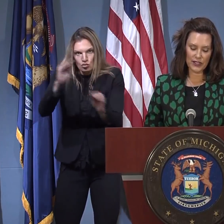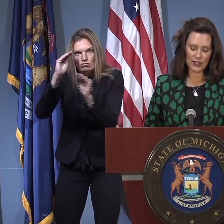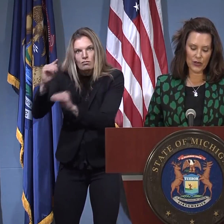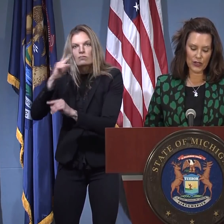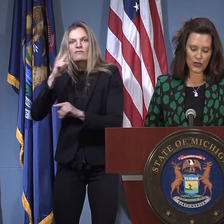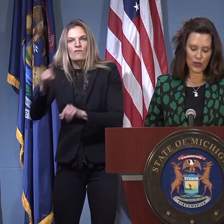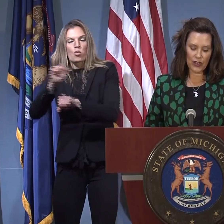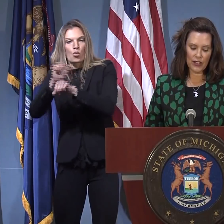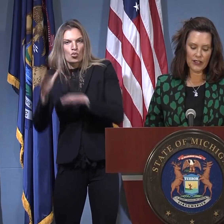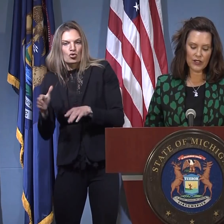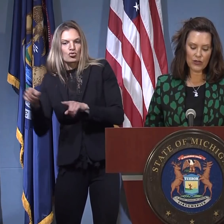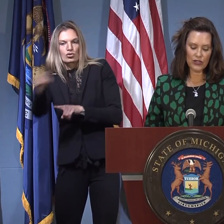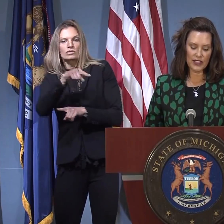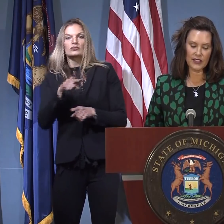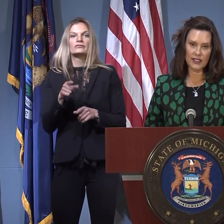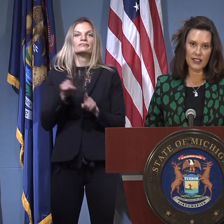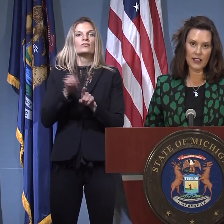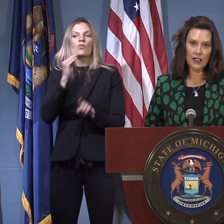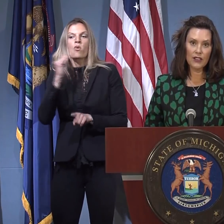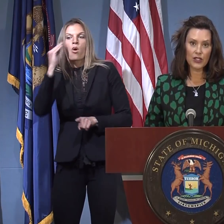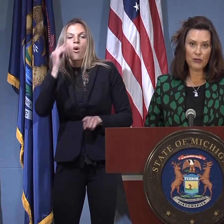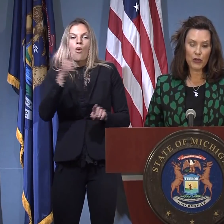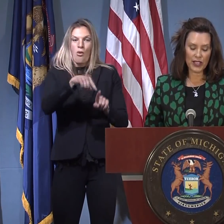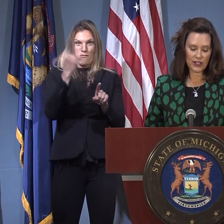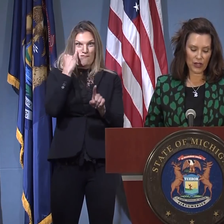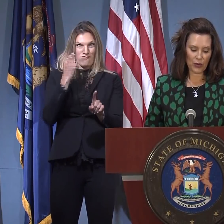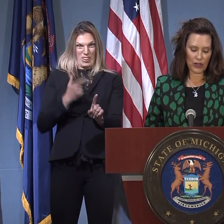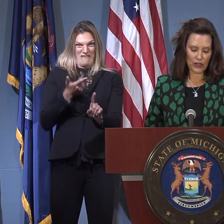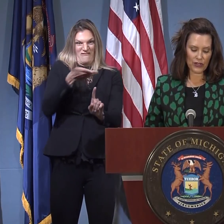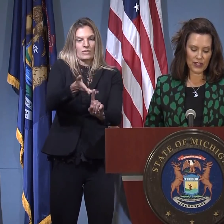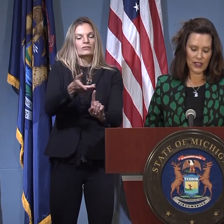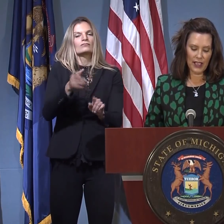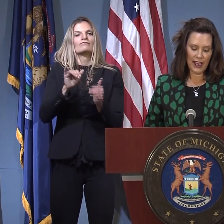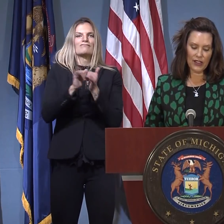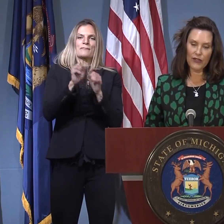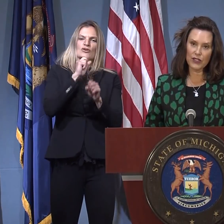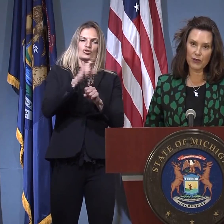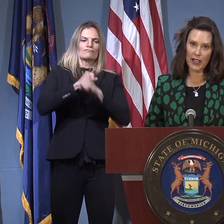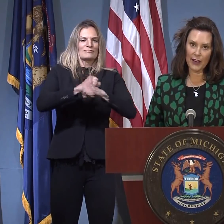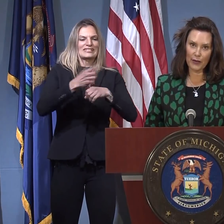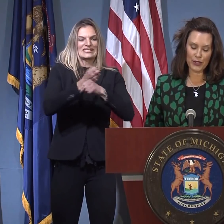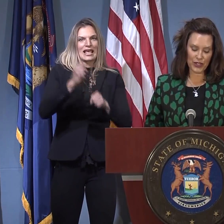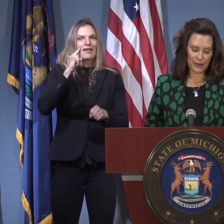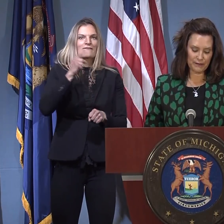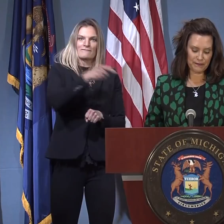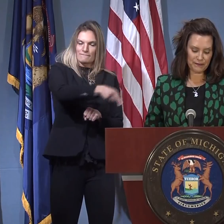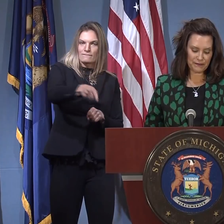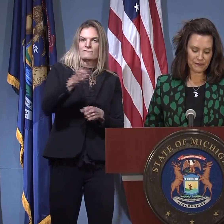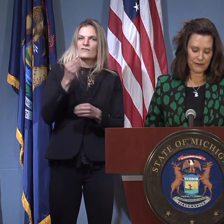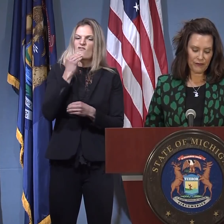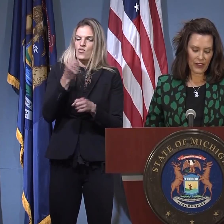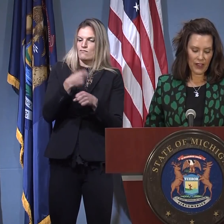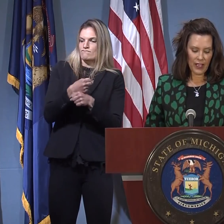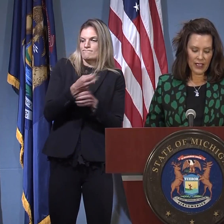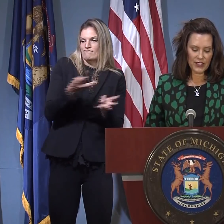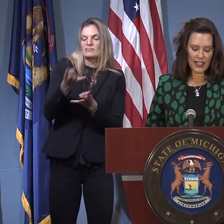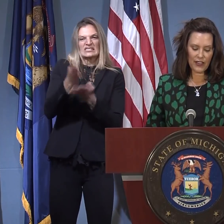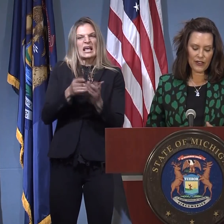PPE, TESTING EQUIPMENT, TRAINING FOR WORKERS, AND HOUSING SOLUTIONS TO END SURE SOCIAL DISTANCING TO PROTECT OUR